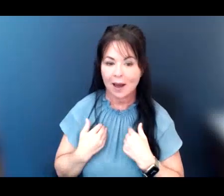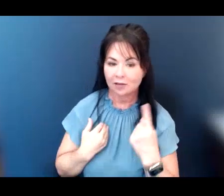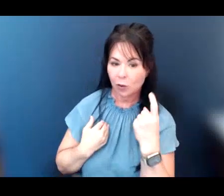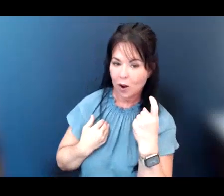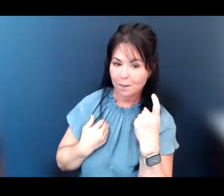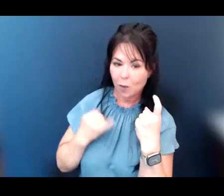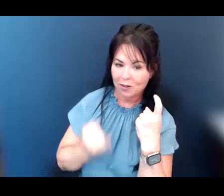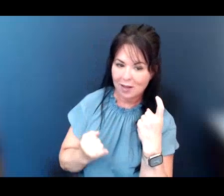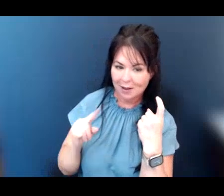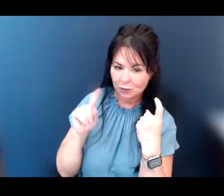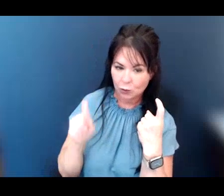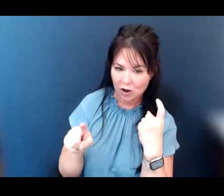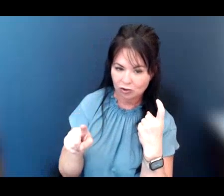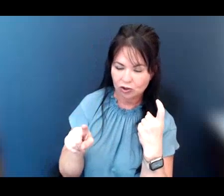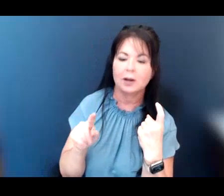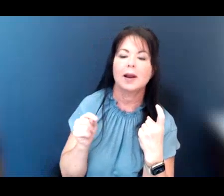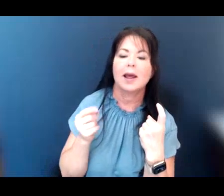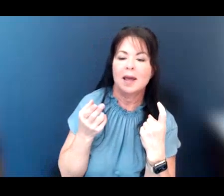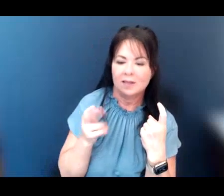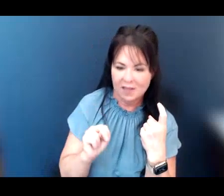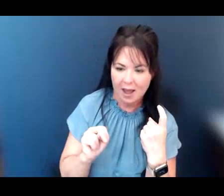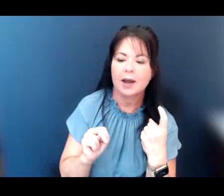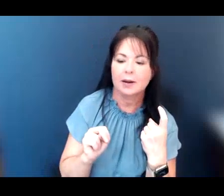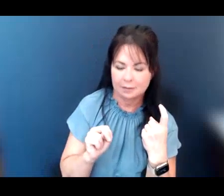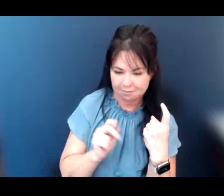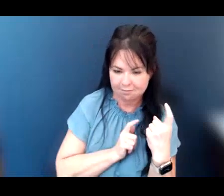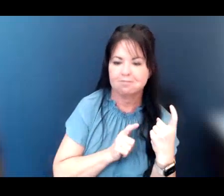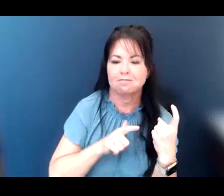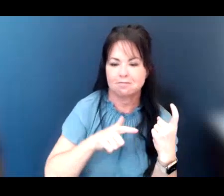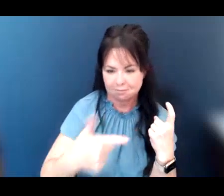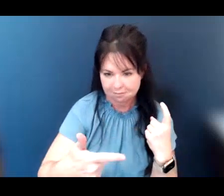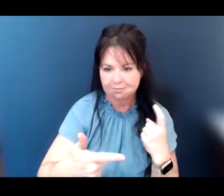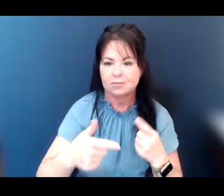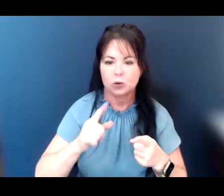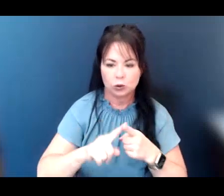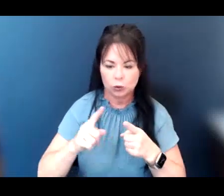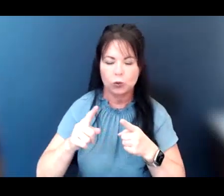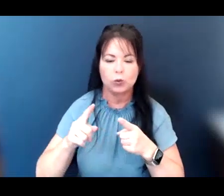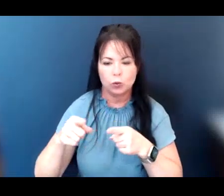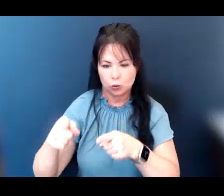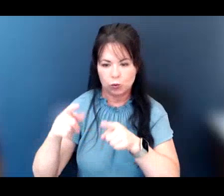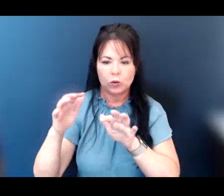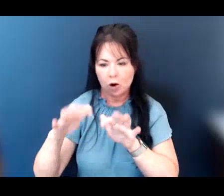And then we will transition into the audience Q&A part. And I see a lot of great questions